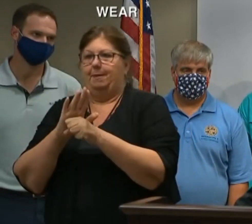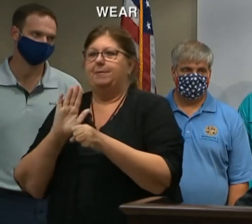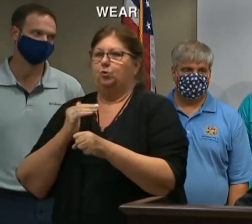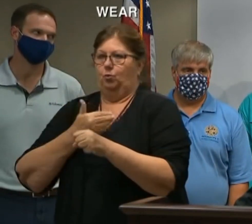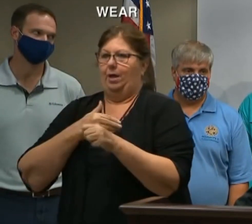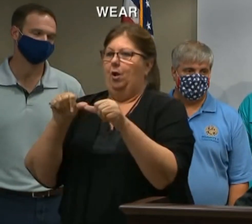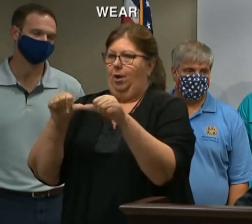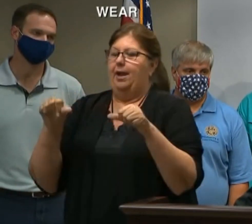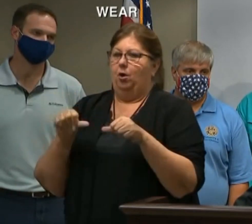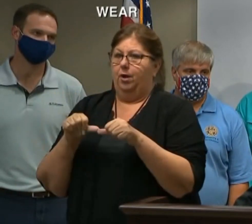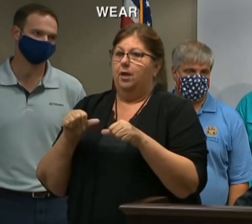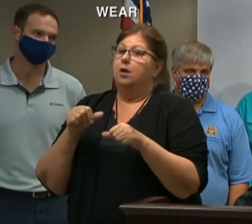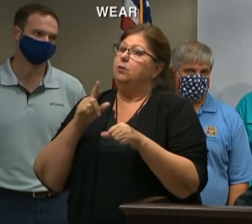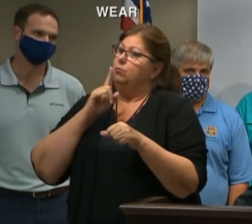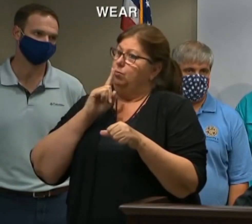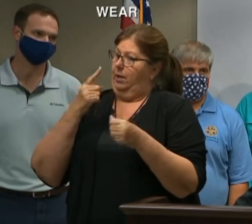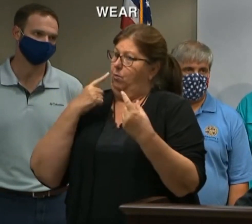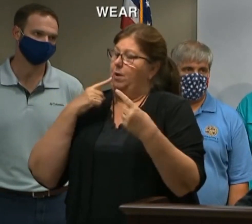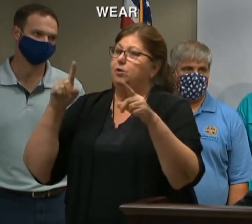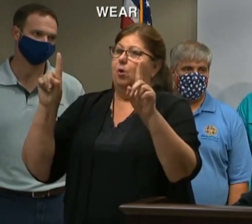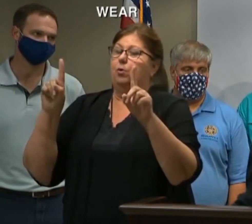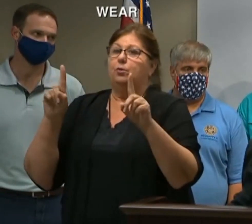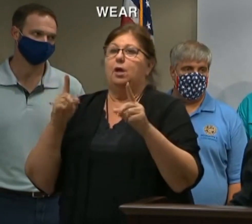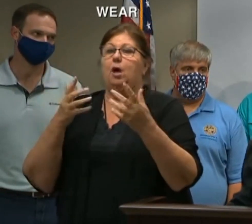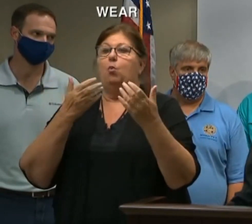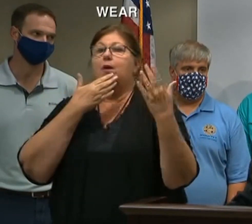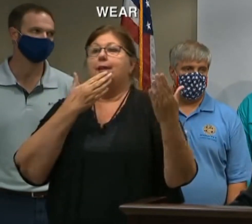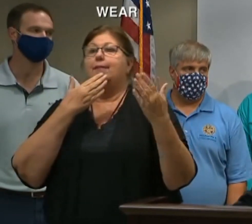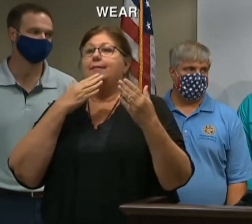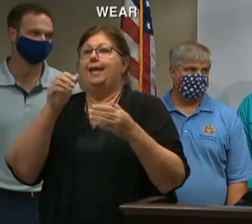uh is is well known i want to thank administrator gainer